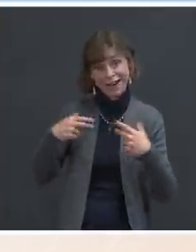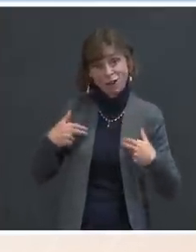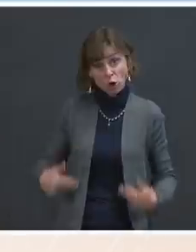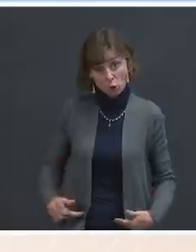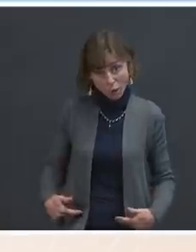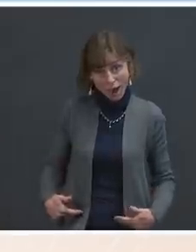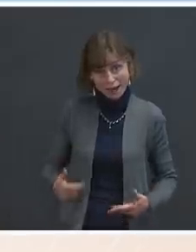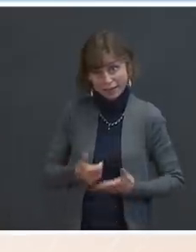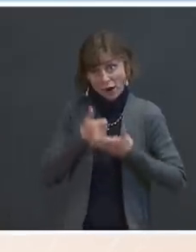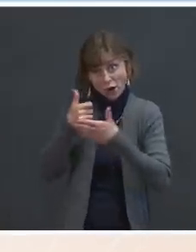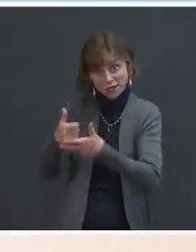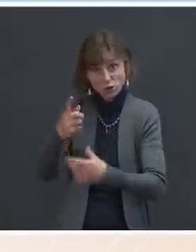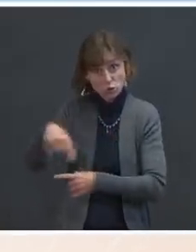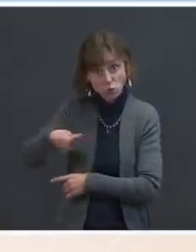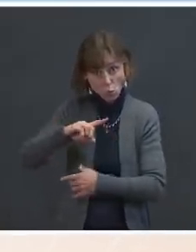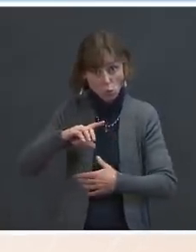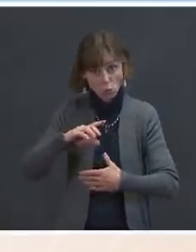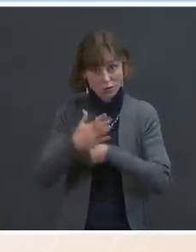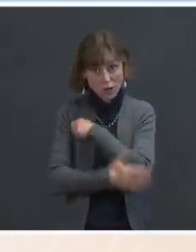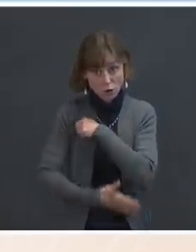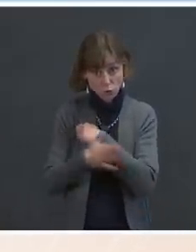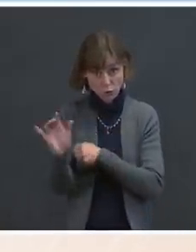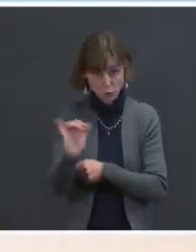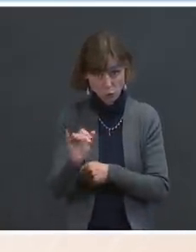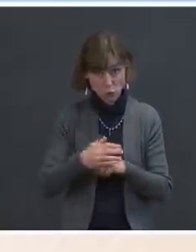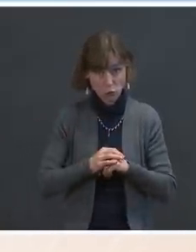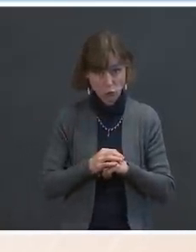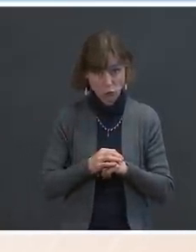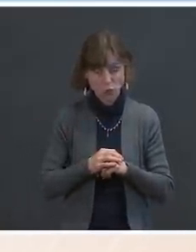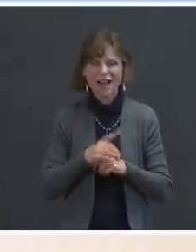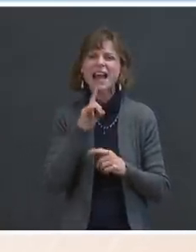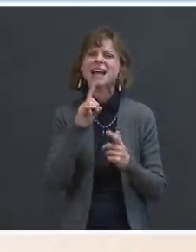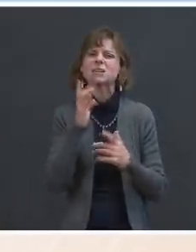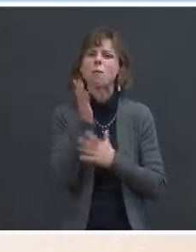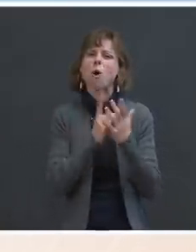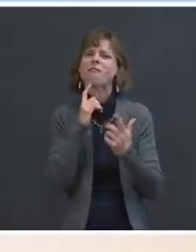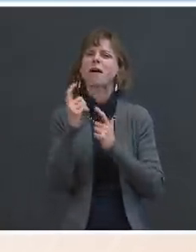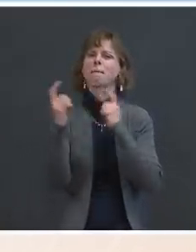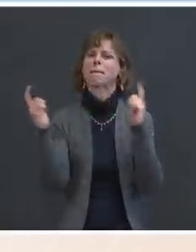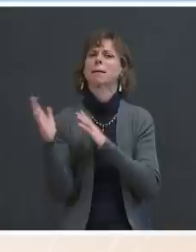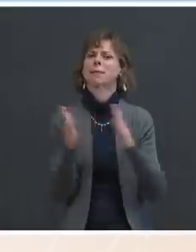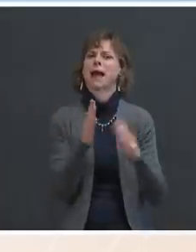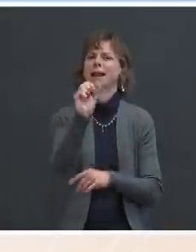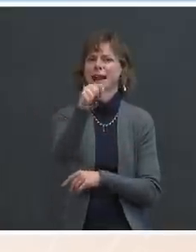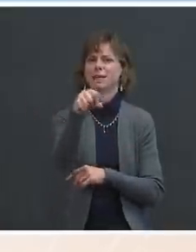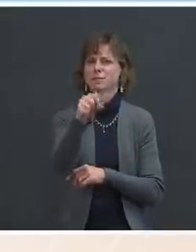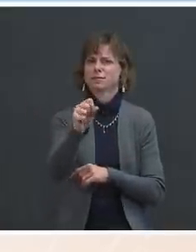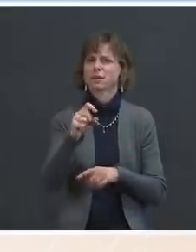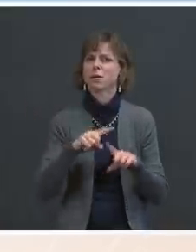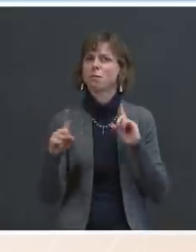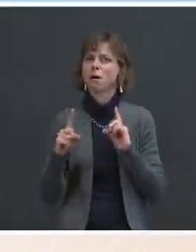So, in that sense, it's part of a larger plan, but obviously, there are parts of this that will be on the domestic side